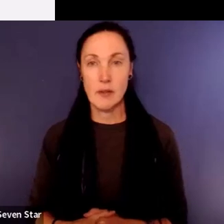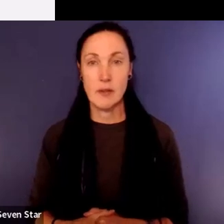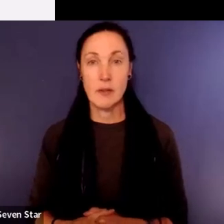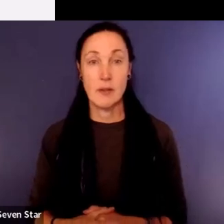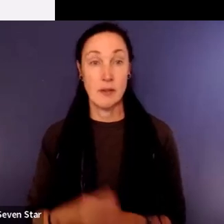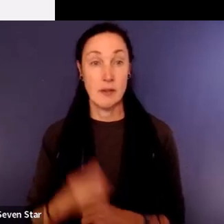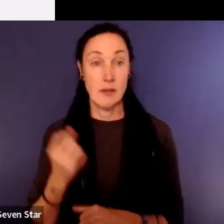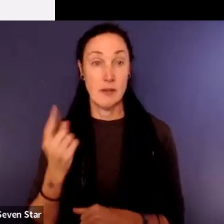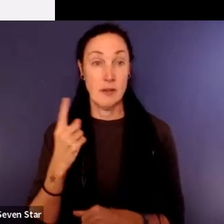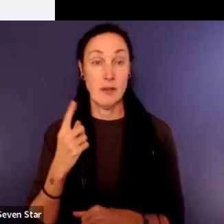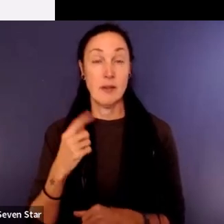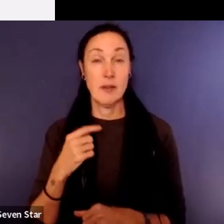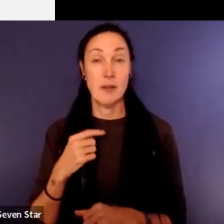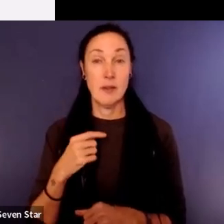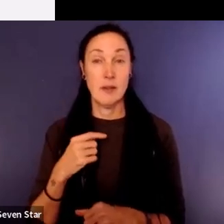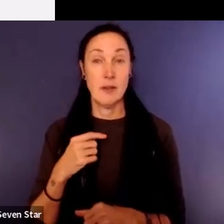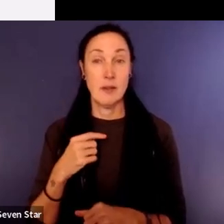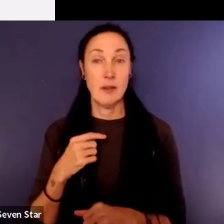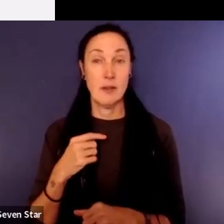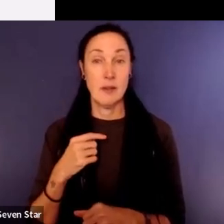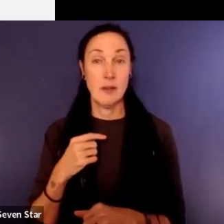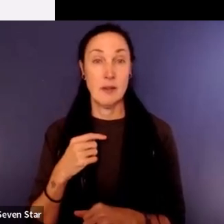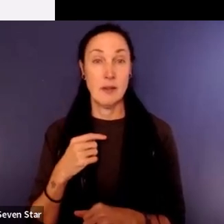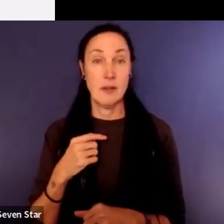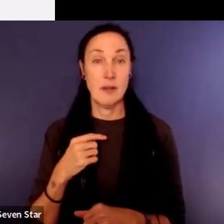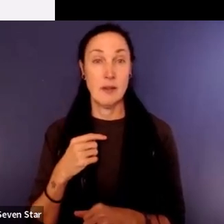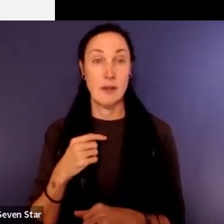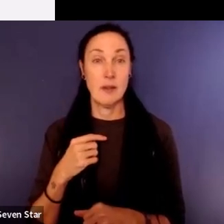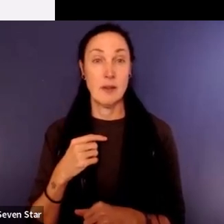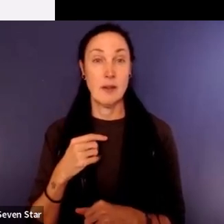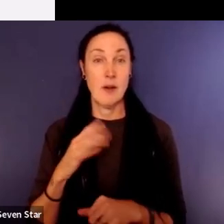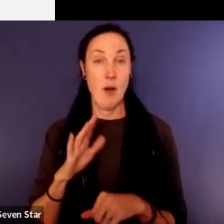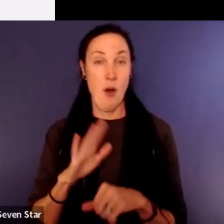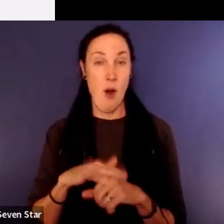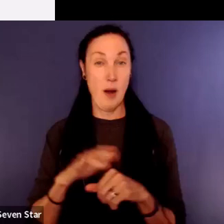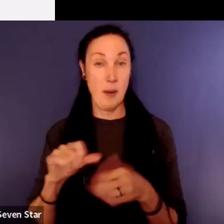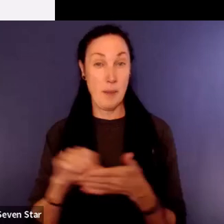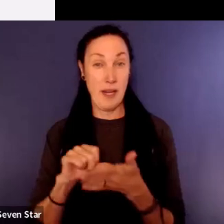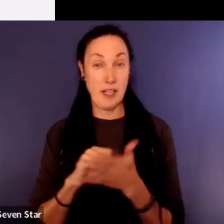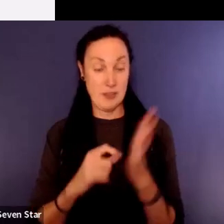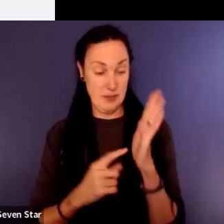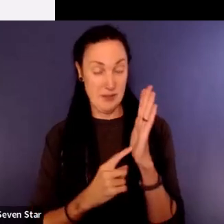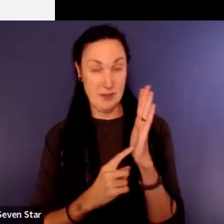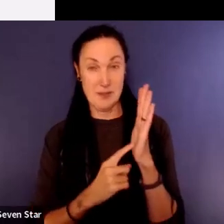of the page. There are things we're going to enlarge at times on the screen so you